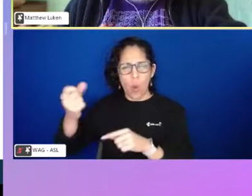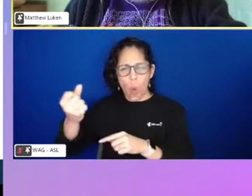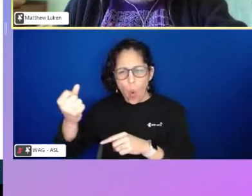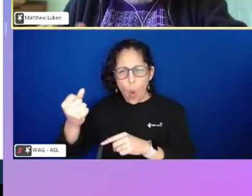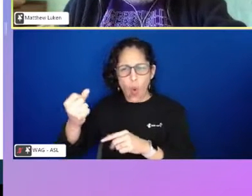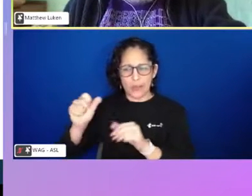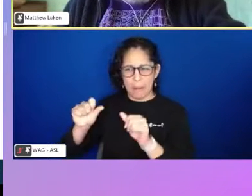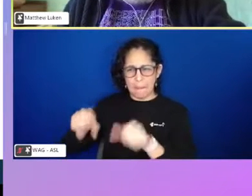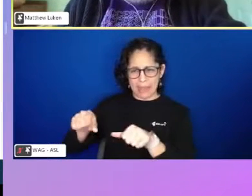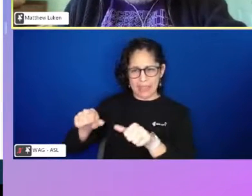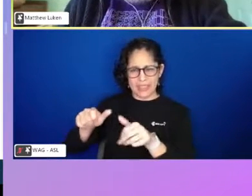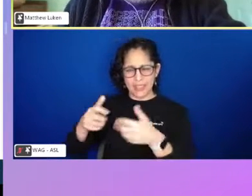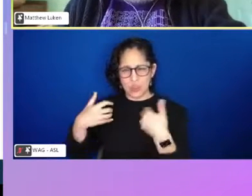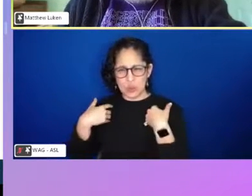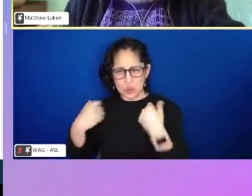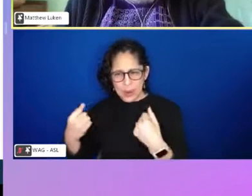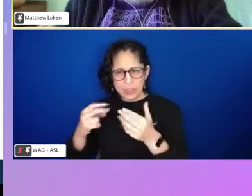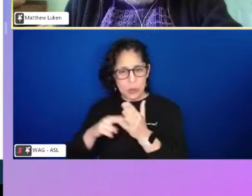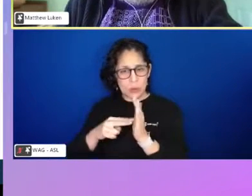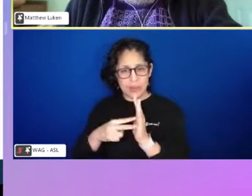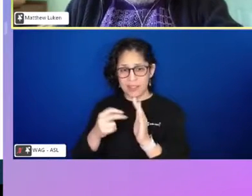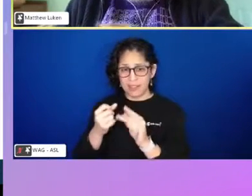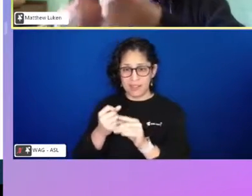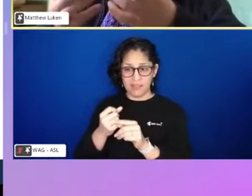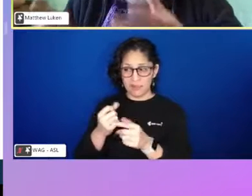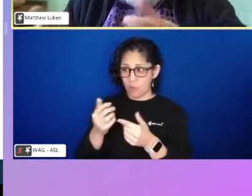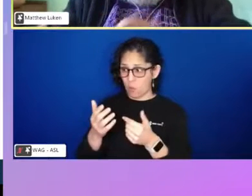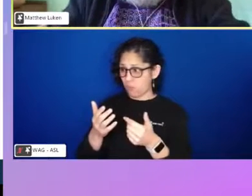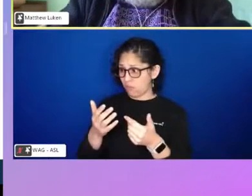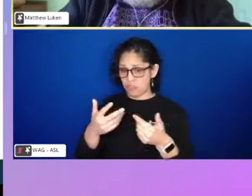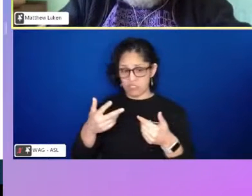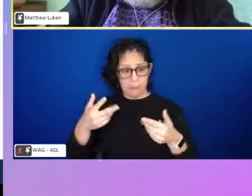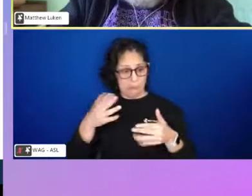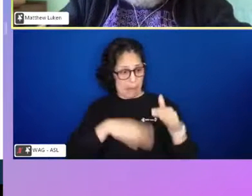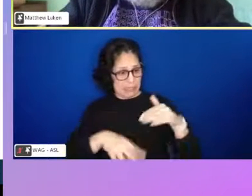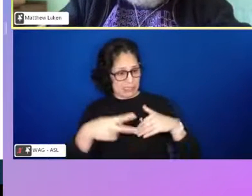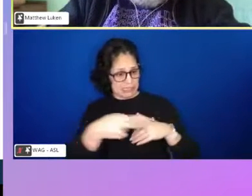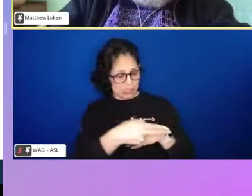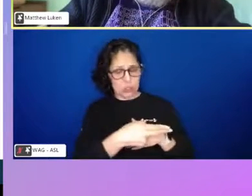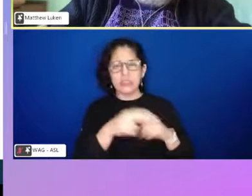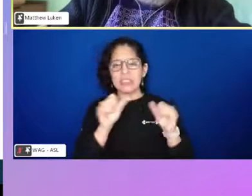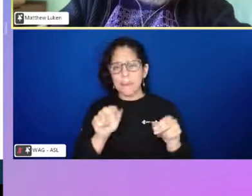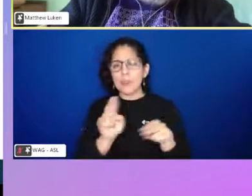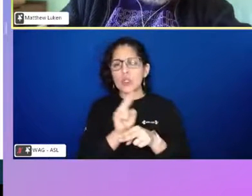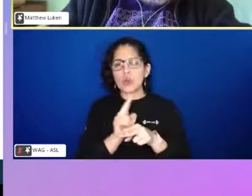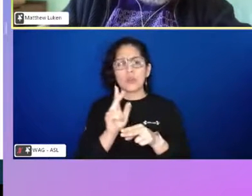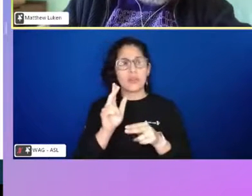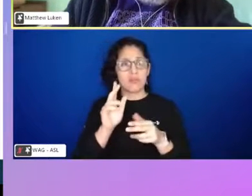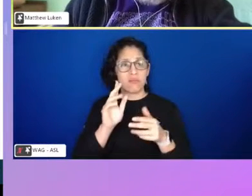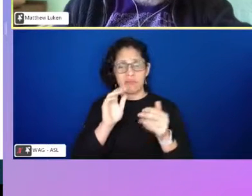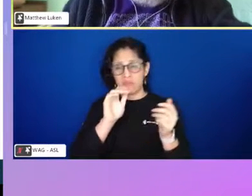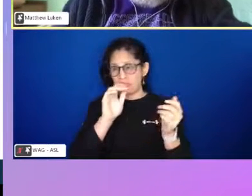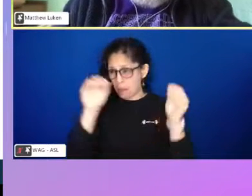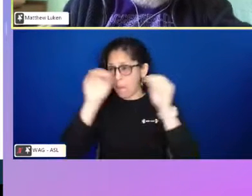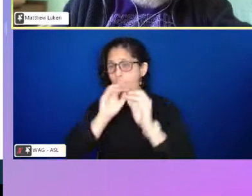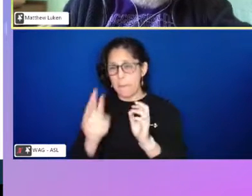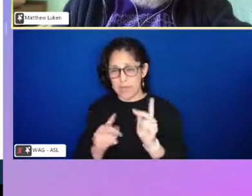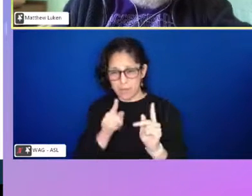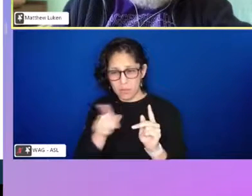types for different grip dexterity, it starts to make a common set of scissors that everybody has in their